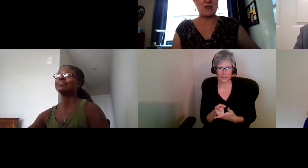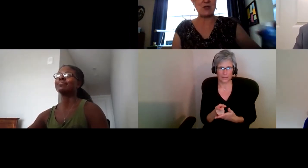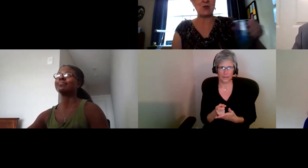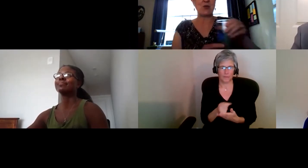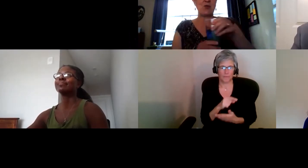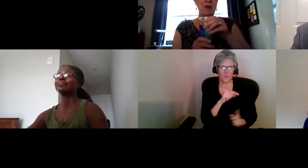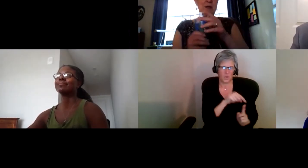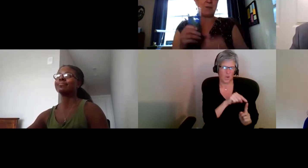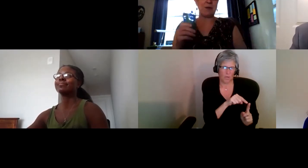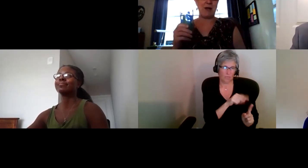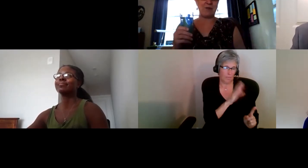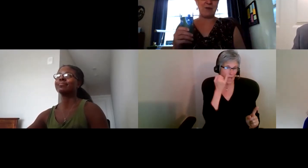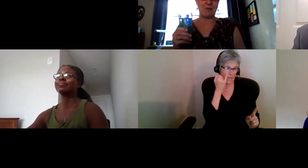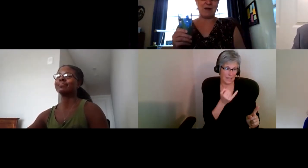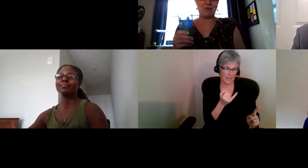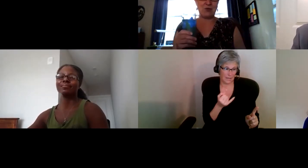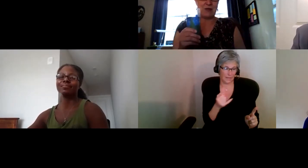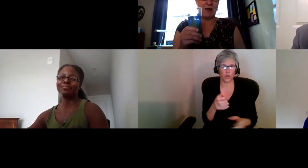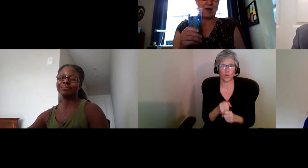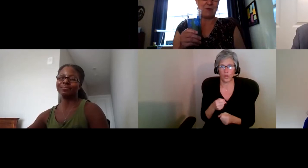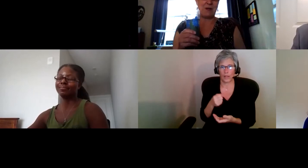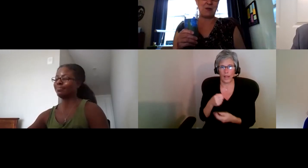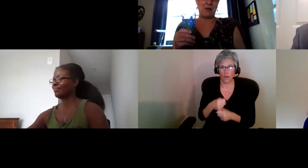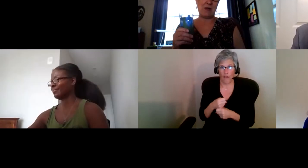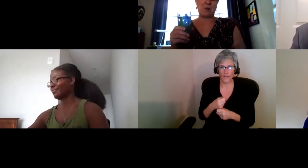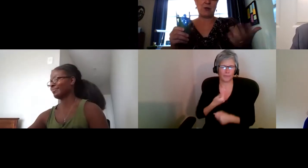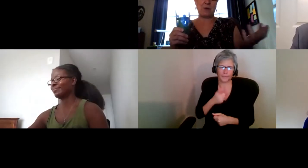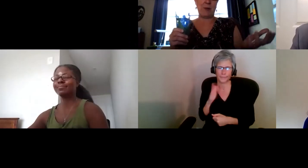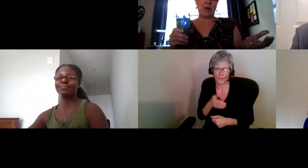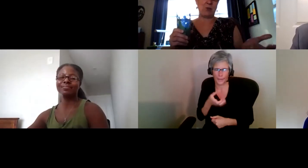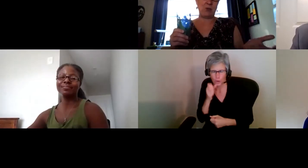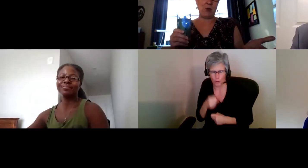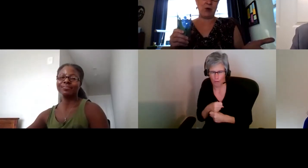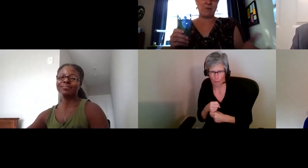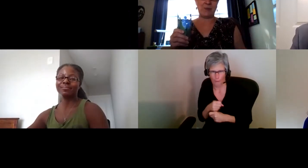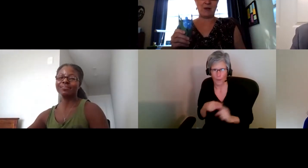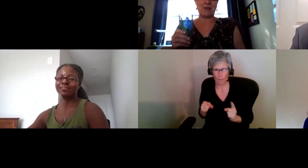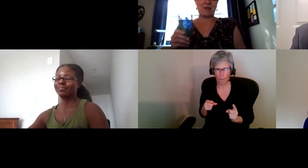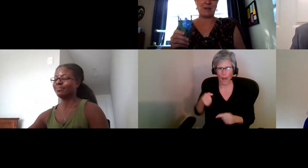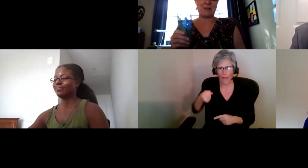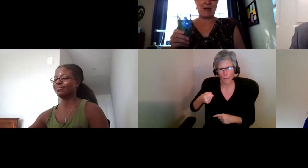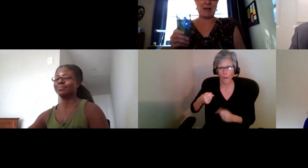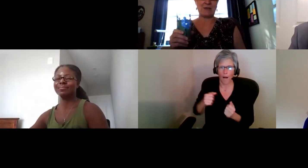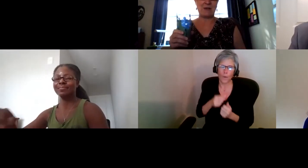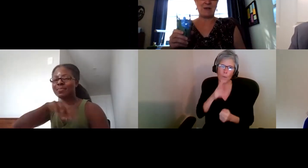you you grab a cup of coffee I never drank coffee but I put a mug with water I'll take that to class